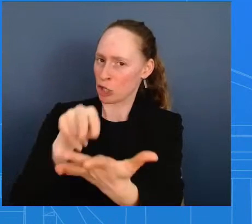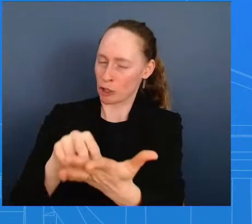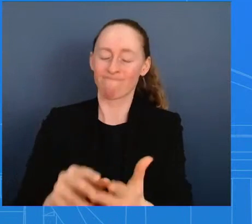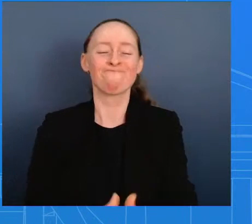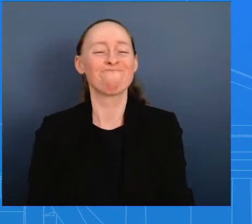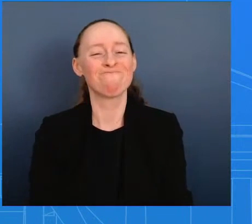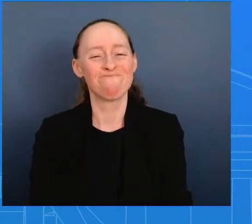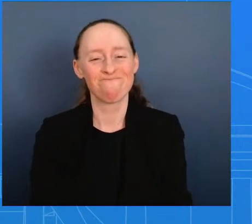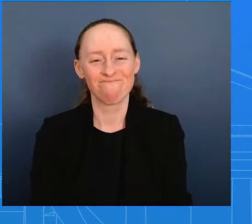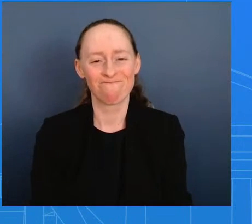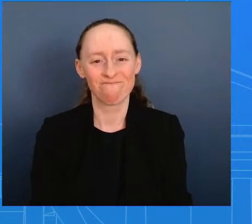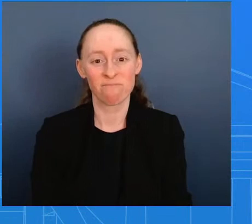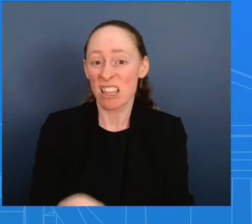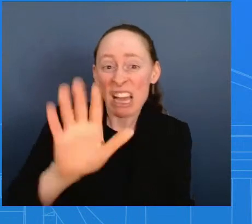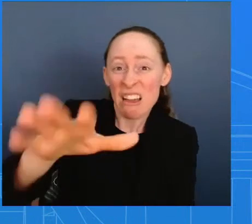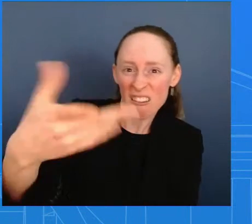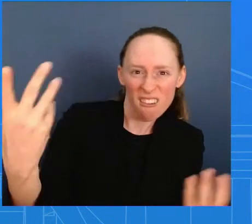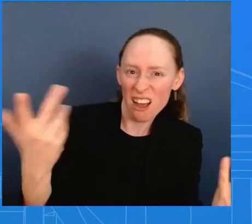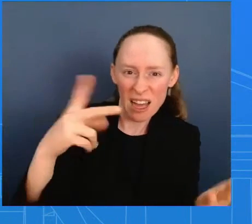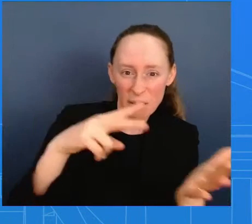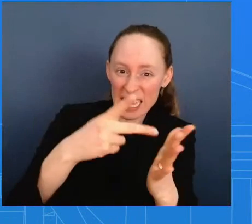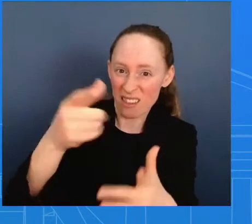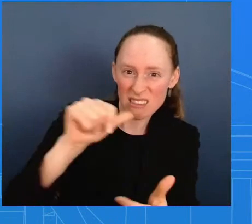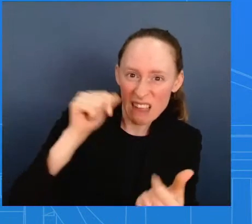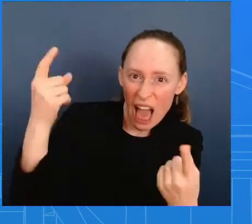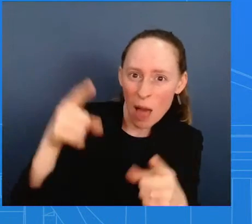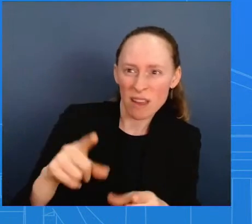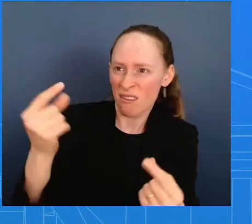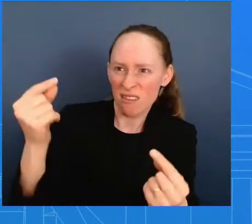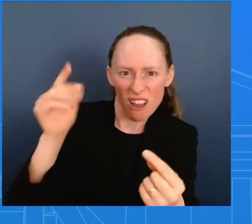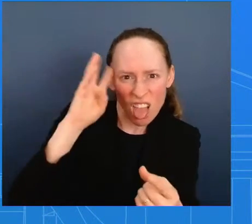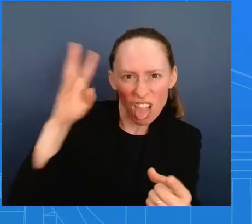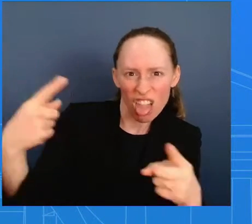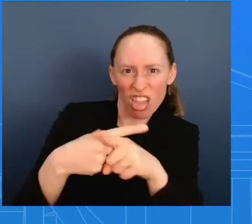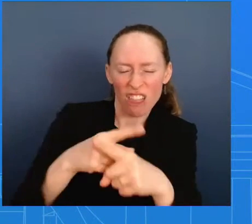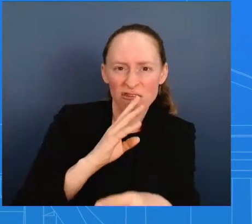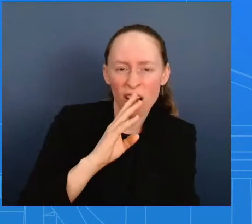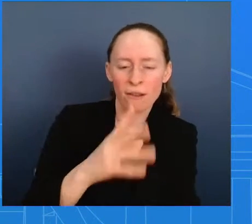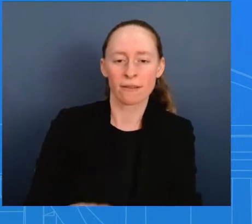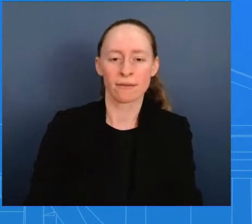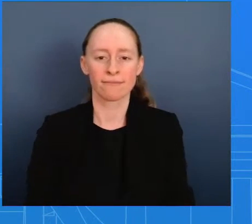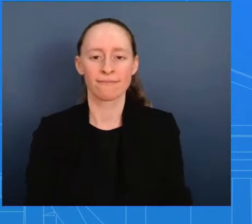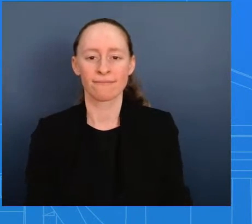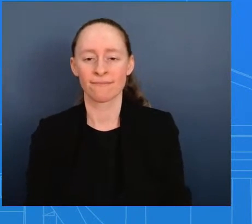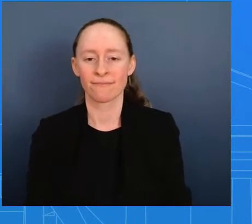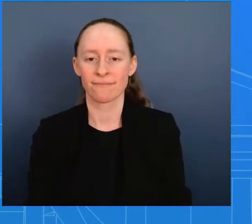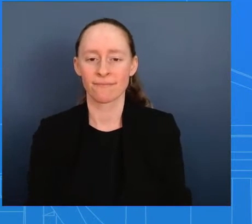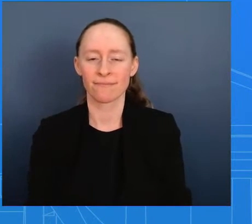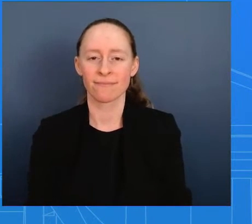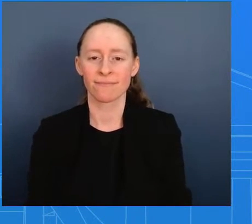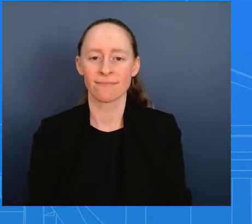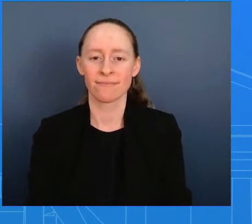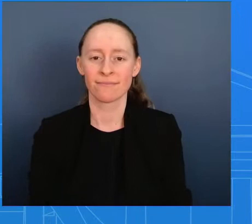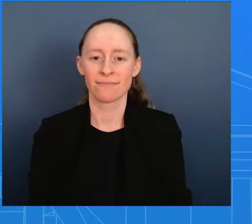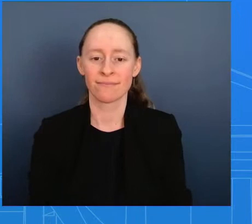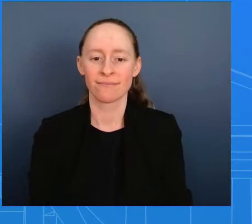Ms. Jean-Pierre: Thank you, Jake. Thank you, Jake. Okay. I know -- folks are leaving right now.